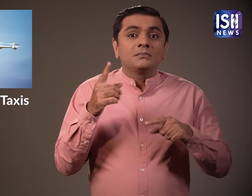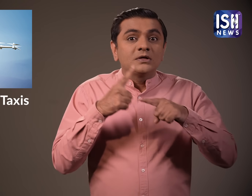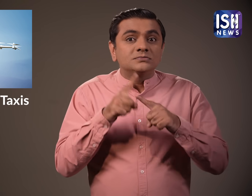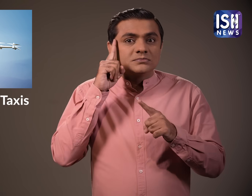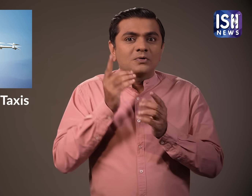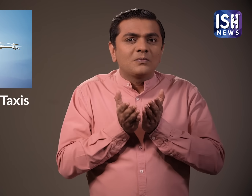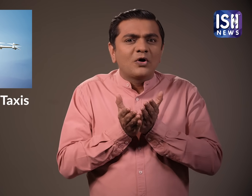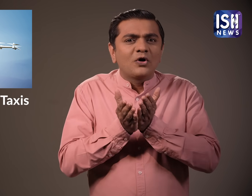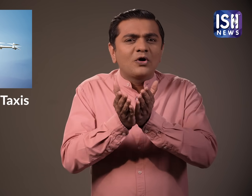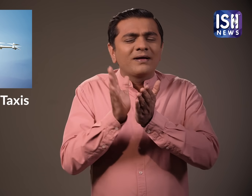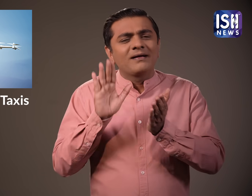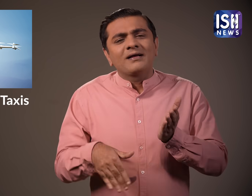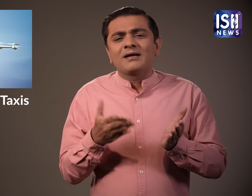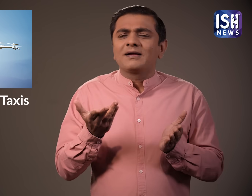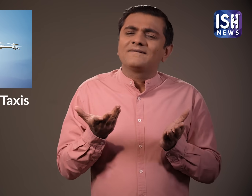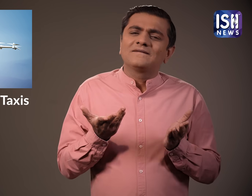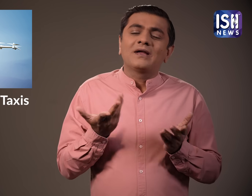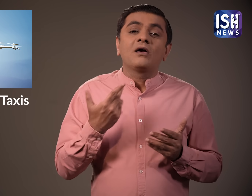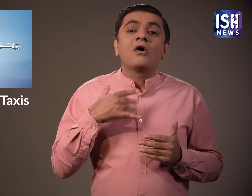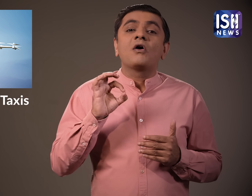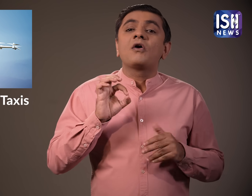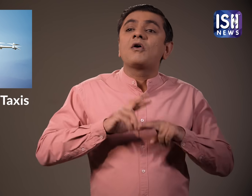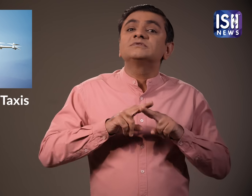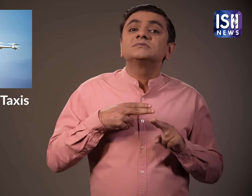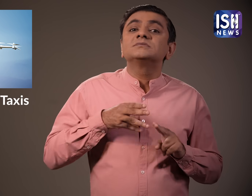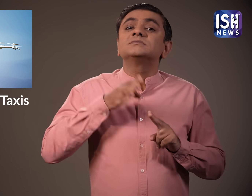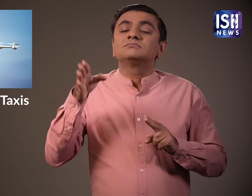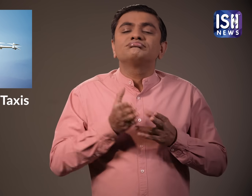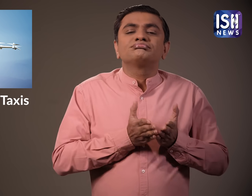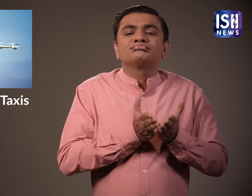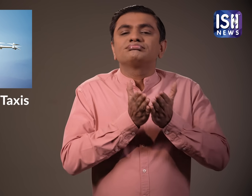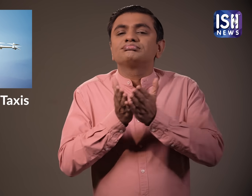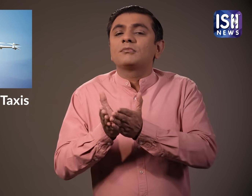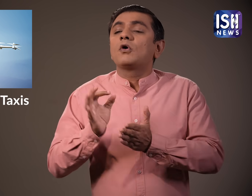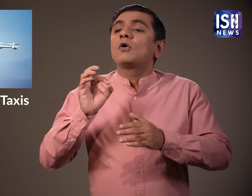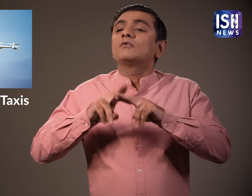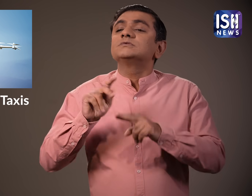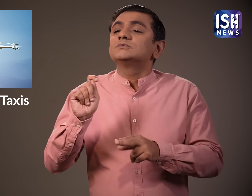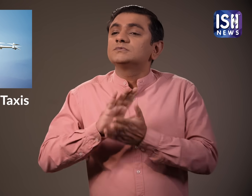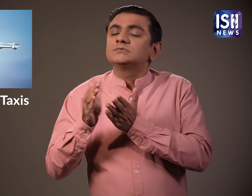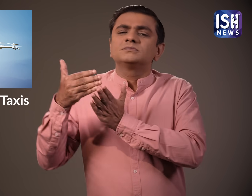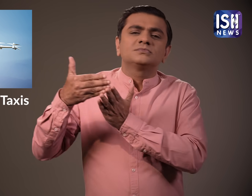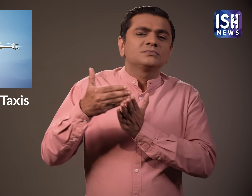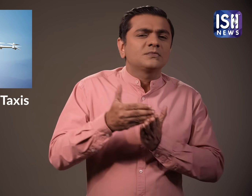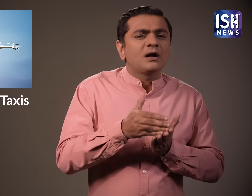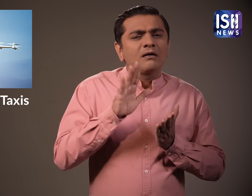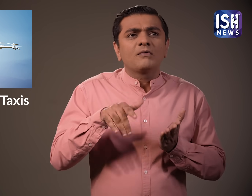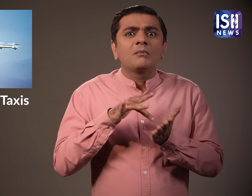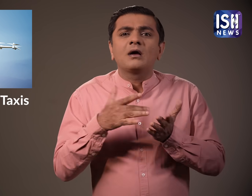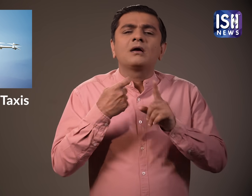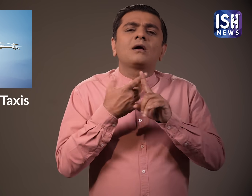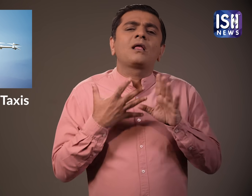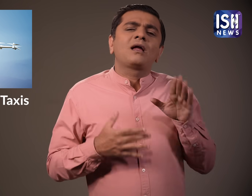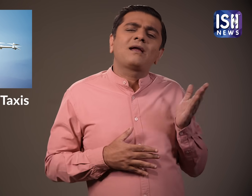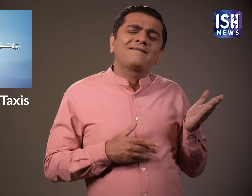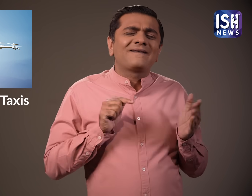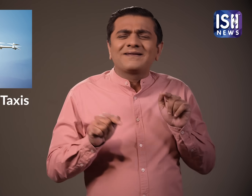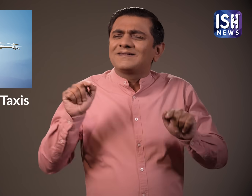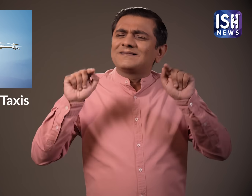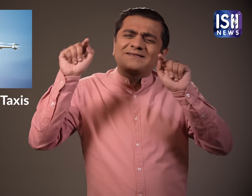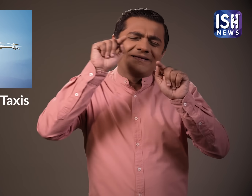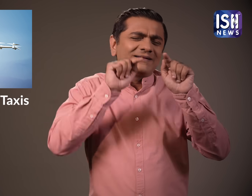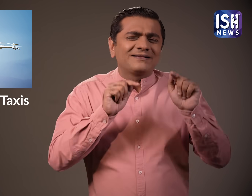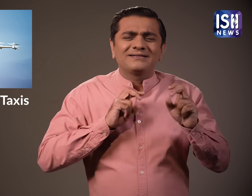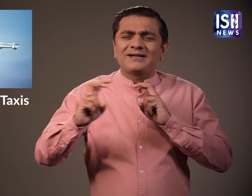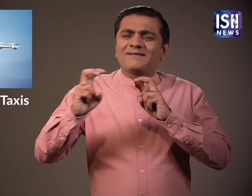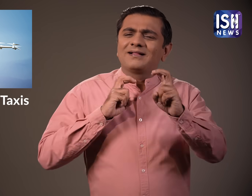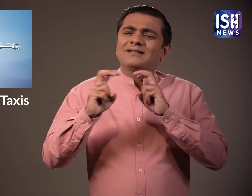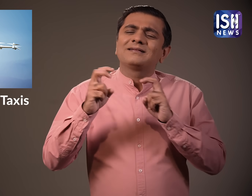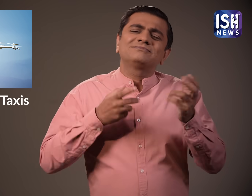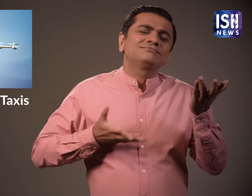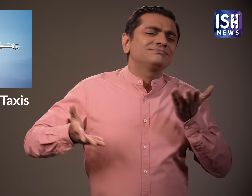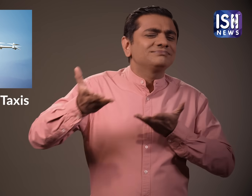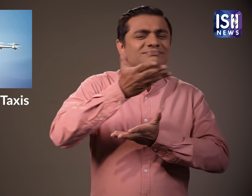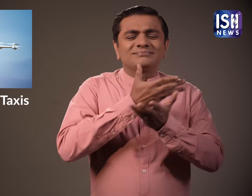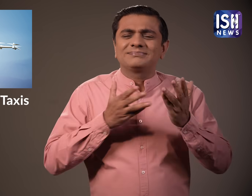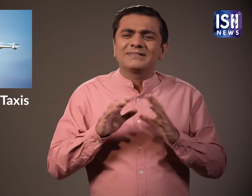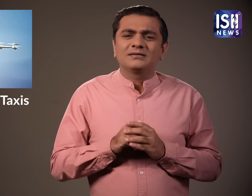These days many even use boat to commute to work. There are many types of transport vehicles.